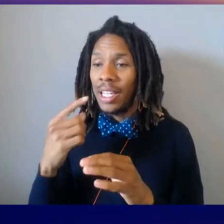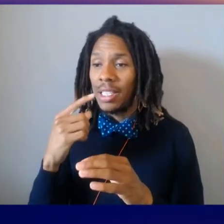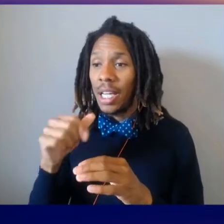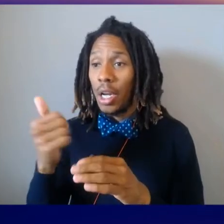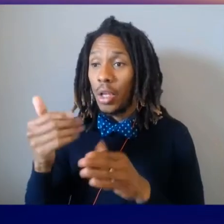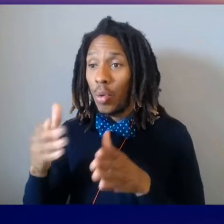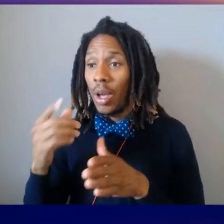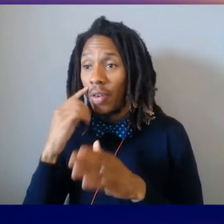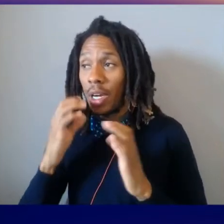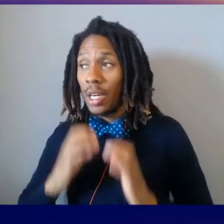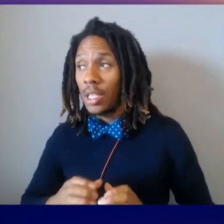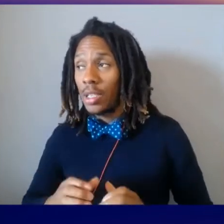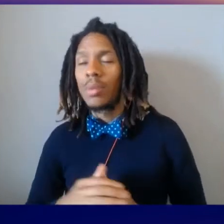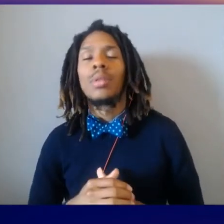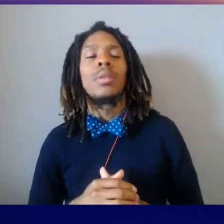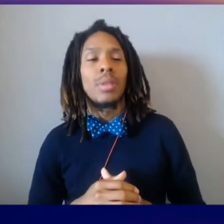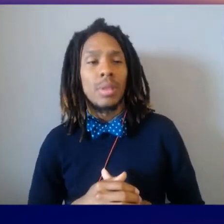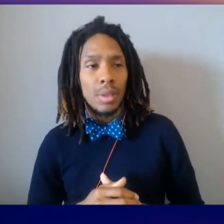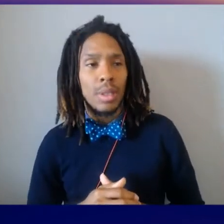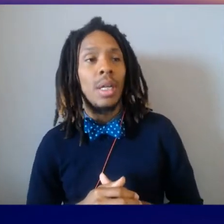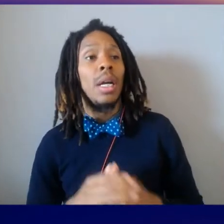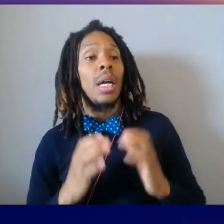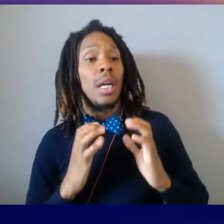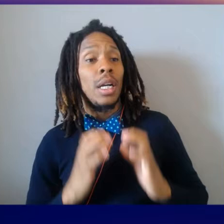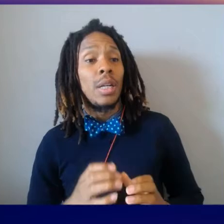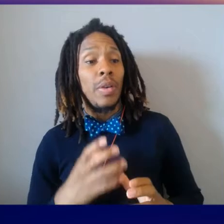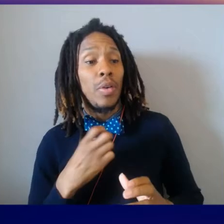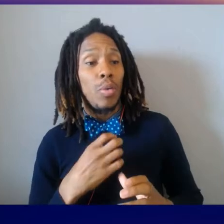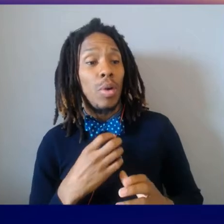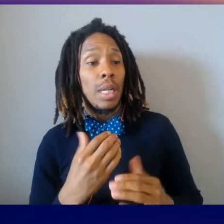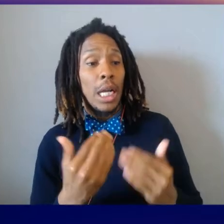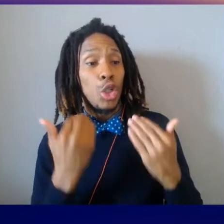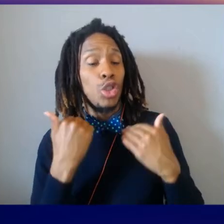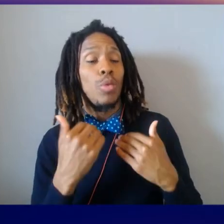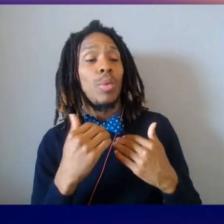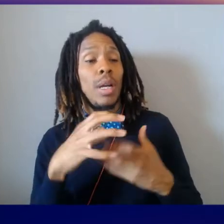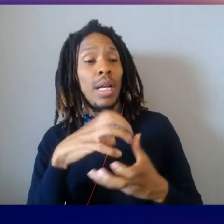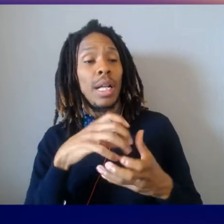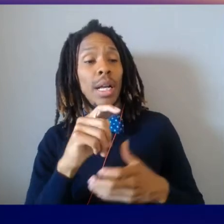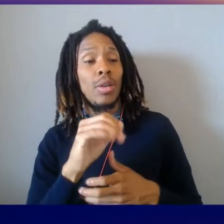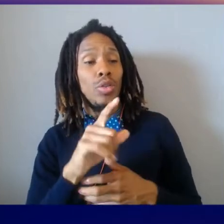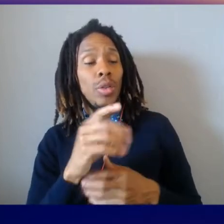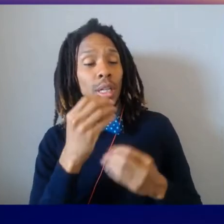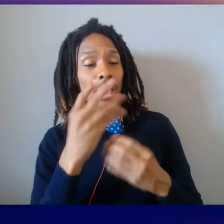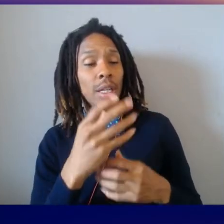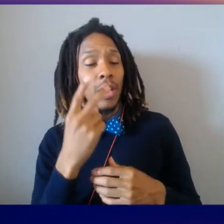customers to consume CloudTrail data. If you think about it and you think about the traditional CloudTrail service,